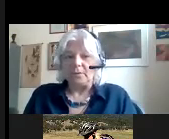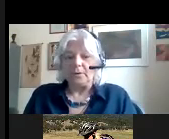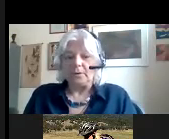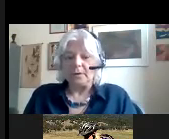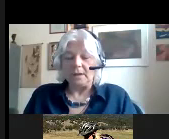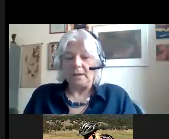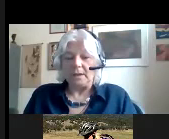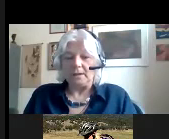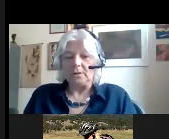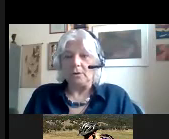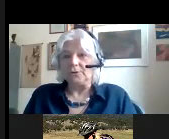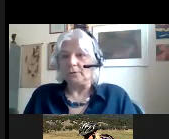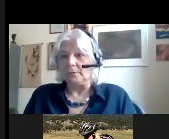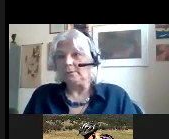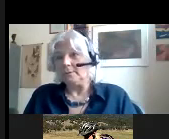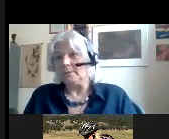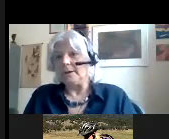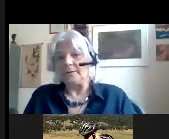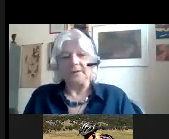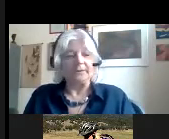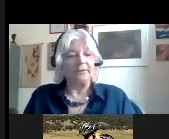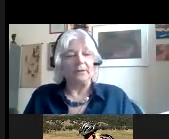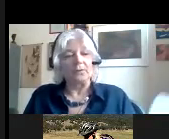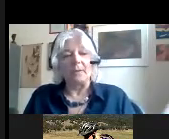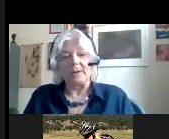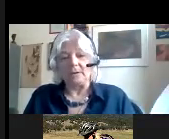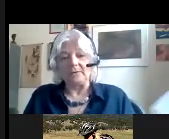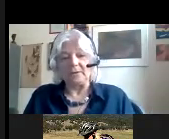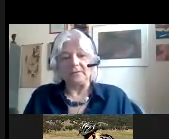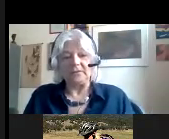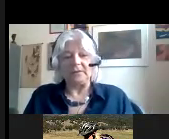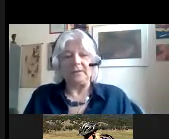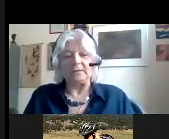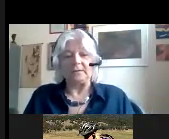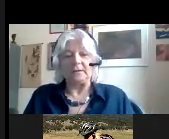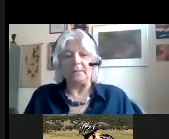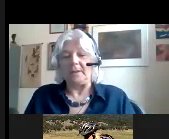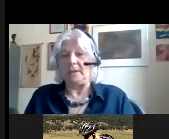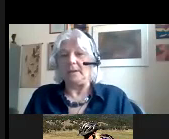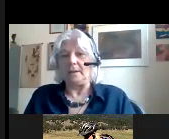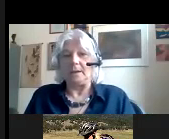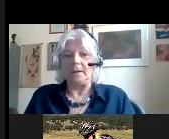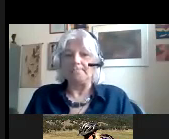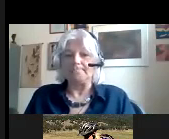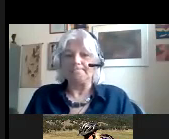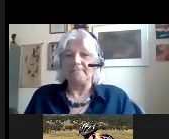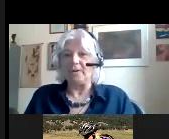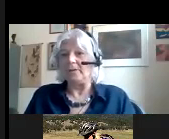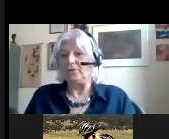When you're looking at cultural narratives and trauma narratives, these can be very much a piece